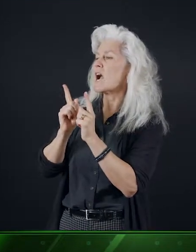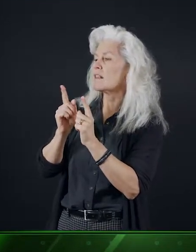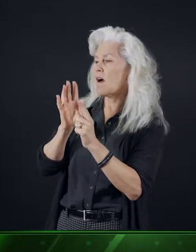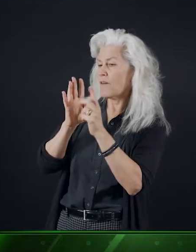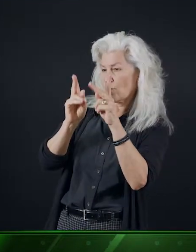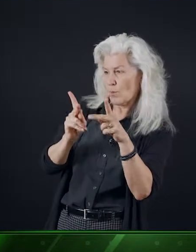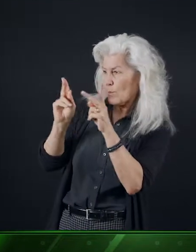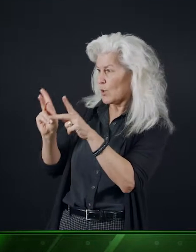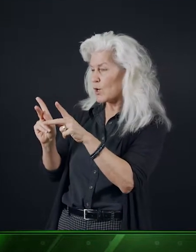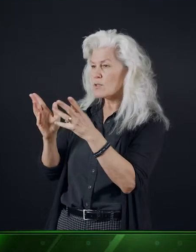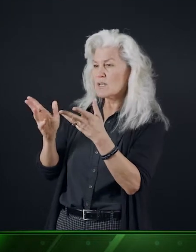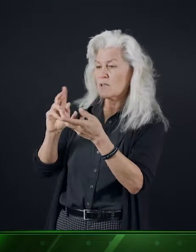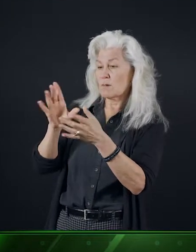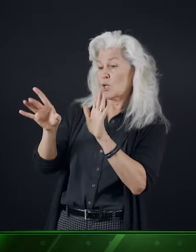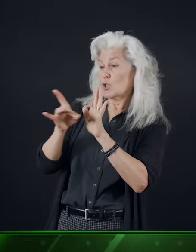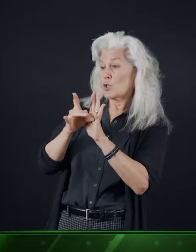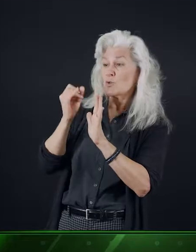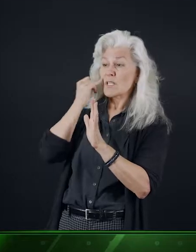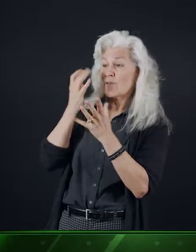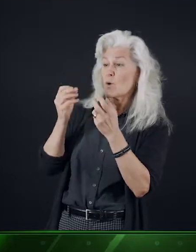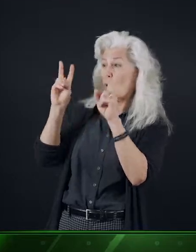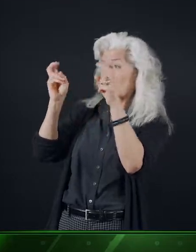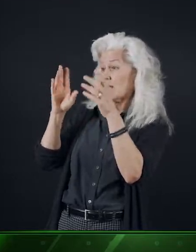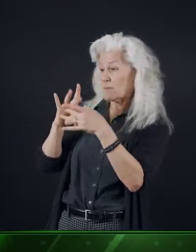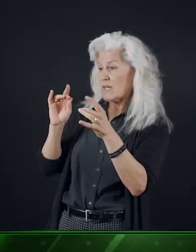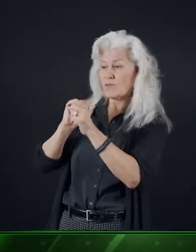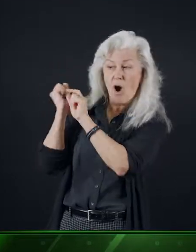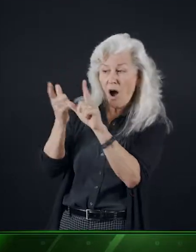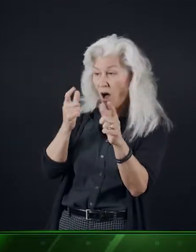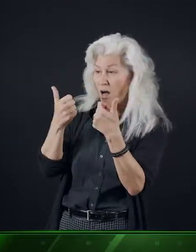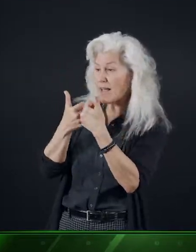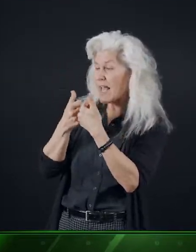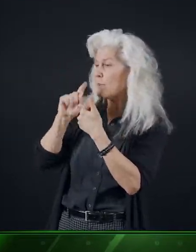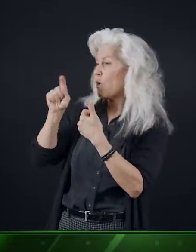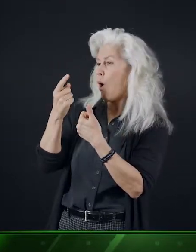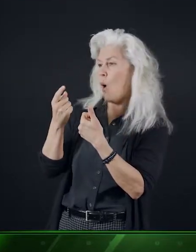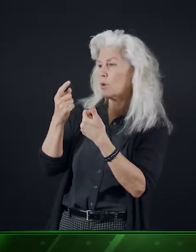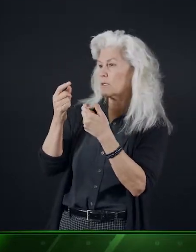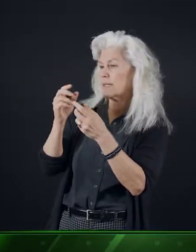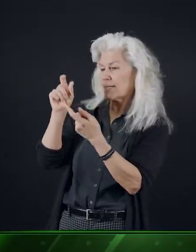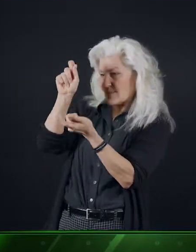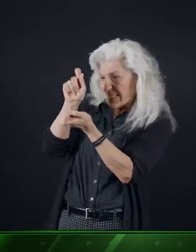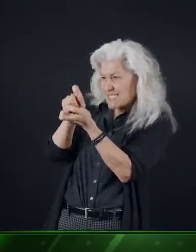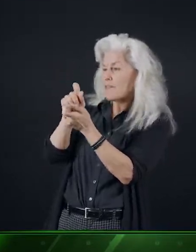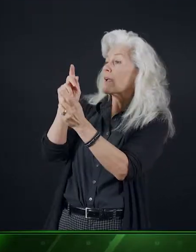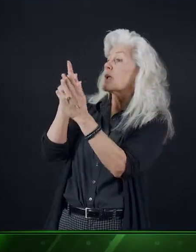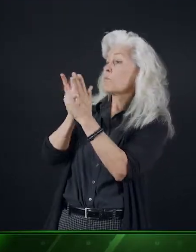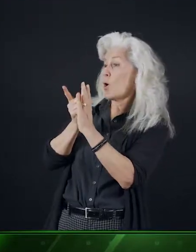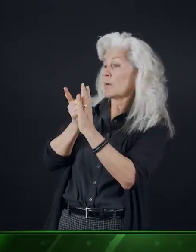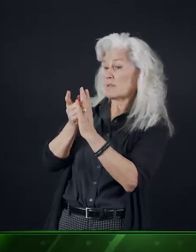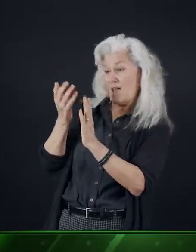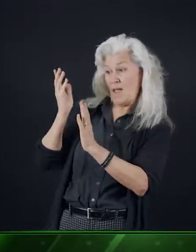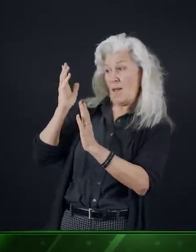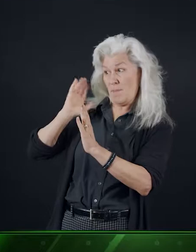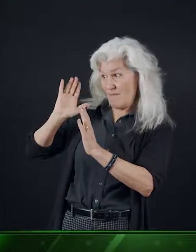they want subtitles for all gameplay or just narrative cinematic moments. And unlike previous Halo games, our subtitles are on by default.